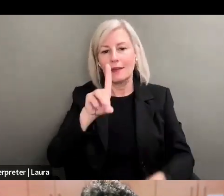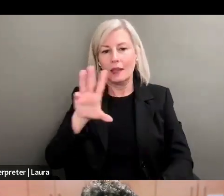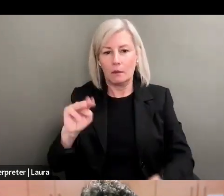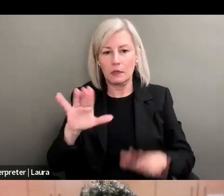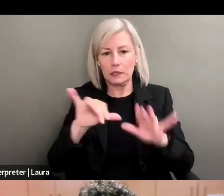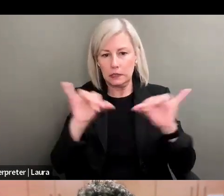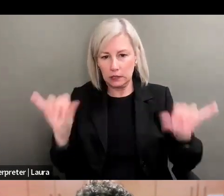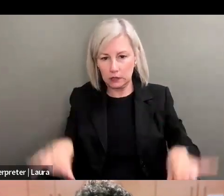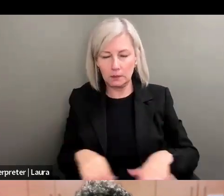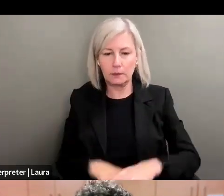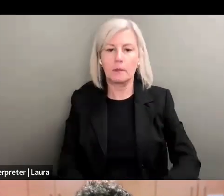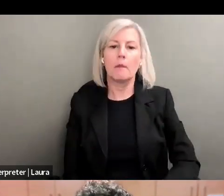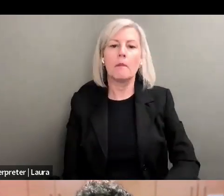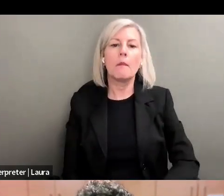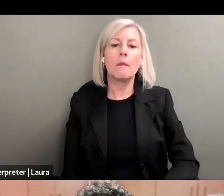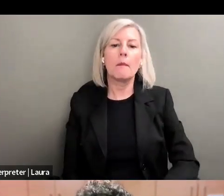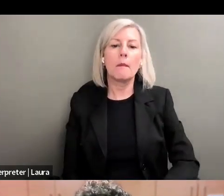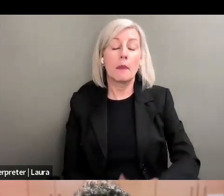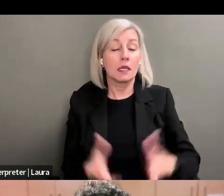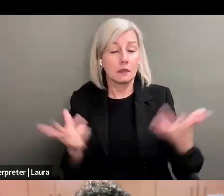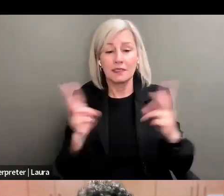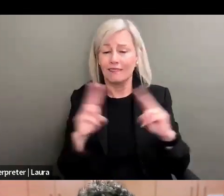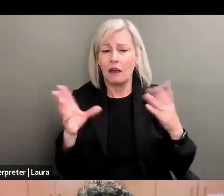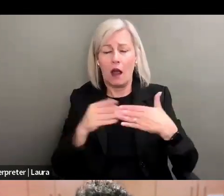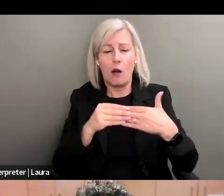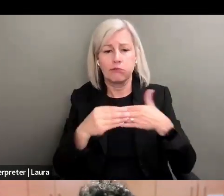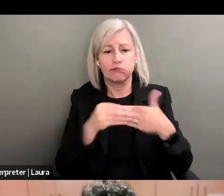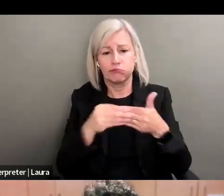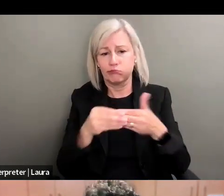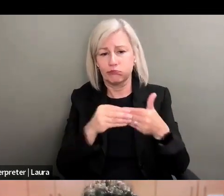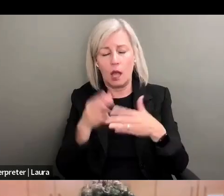It's pretty flexible because this evaluation can be done in different